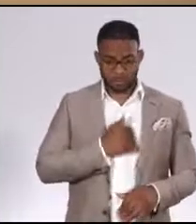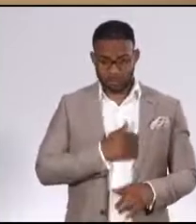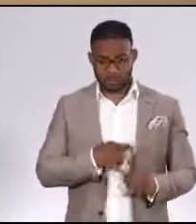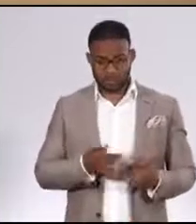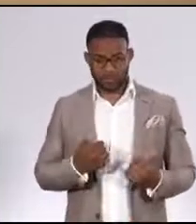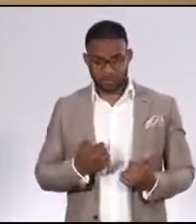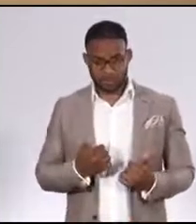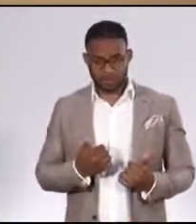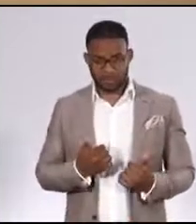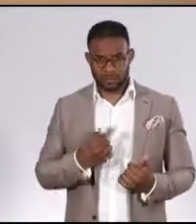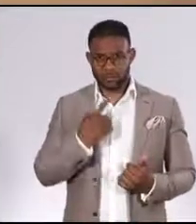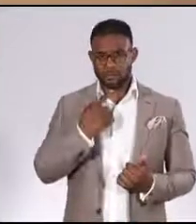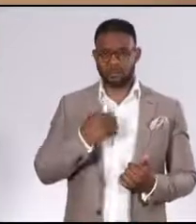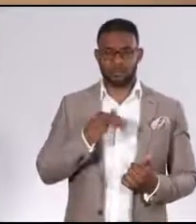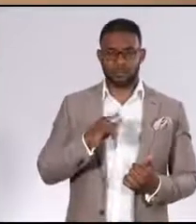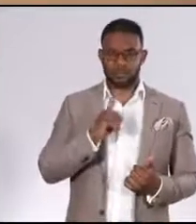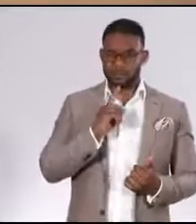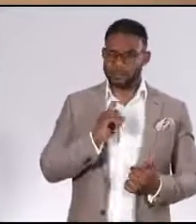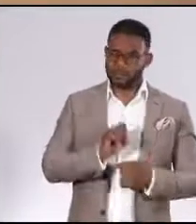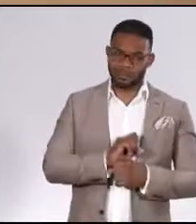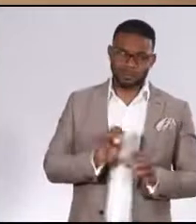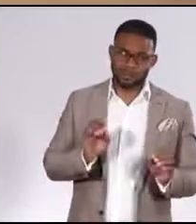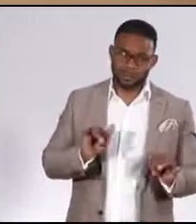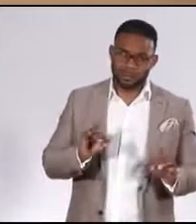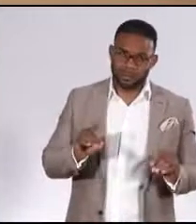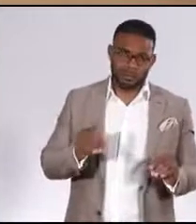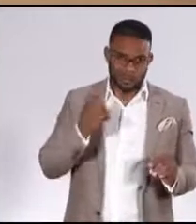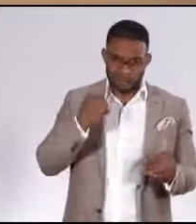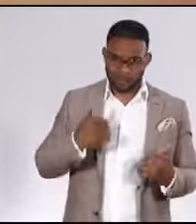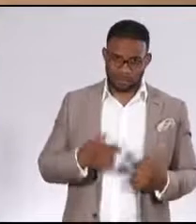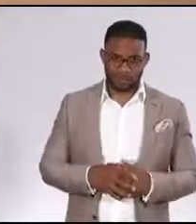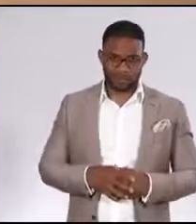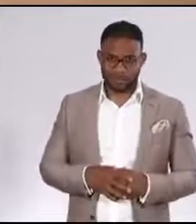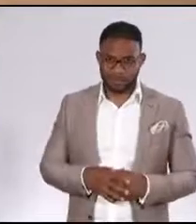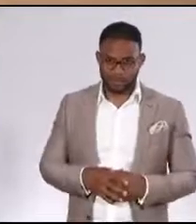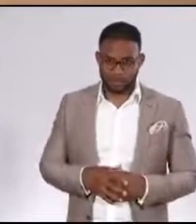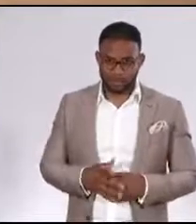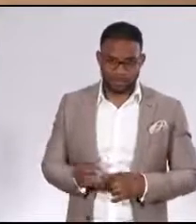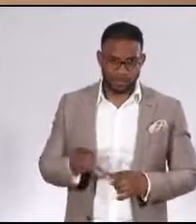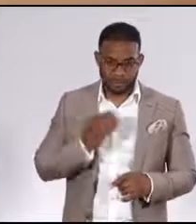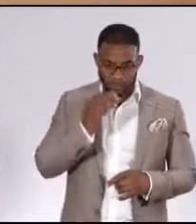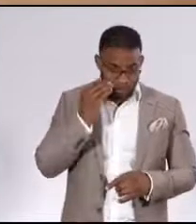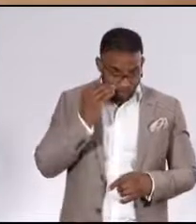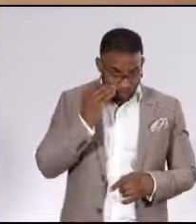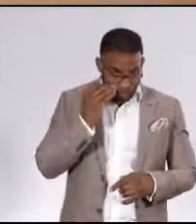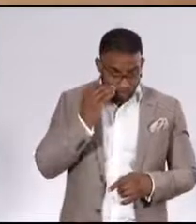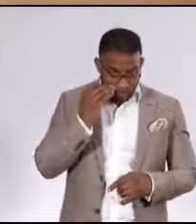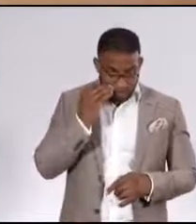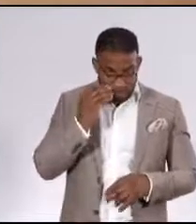and told me that there was really nothing he could do for me. I came home, set up my kitchen table,